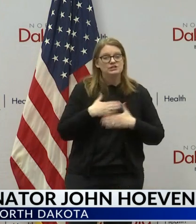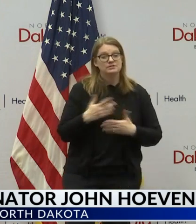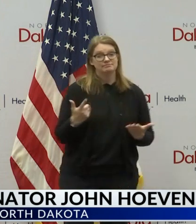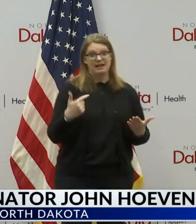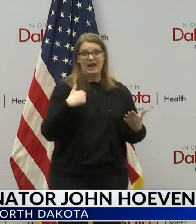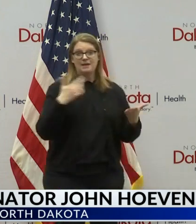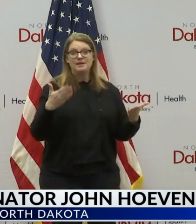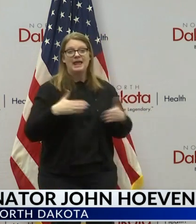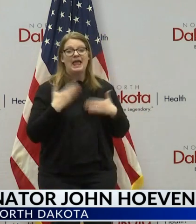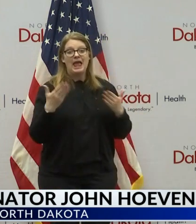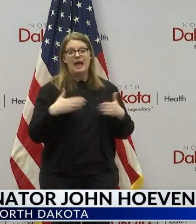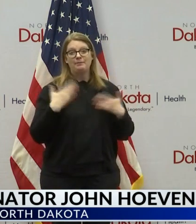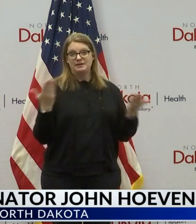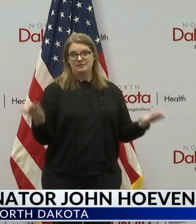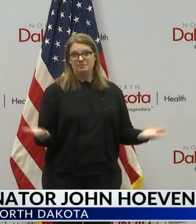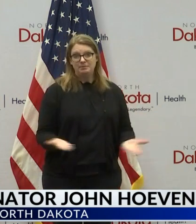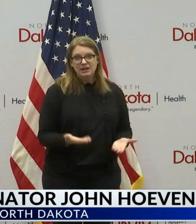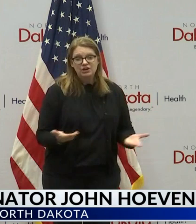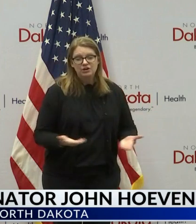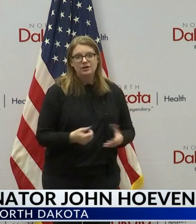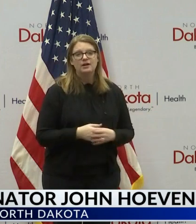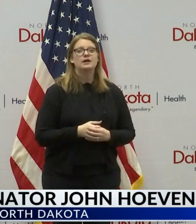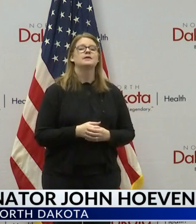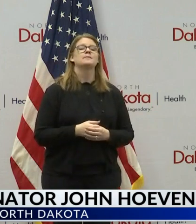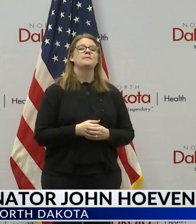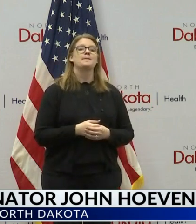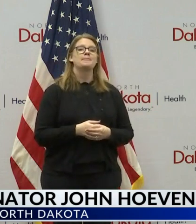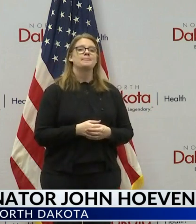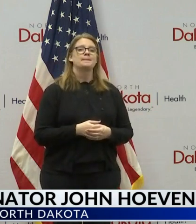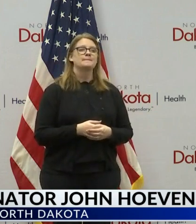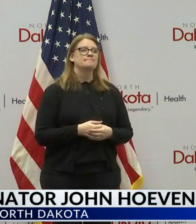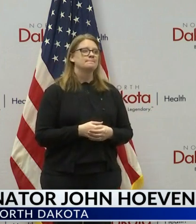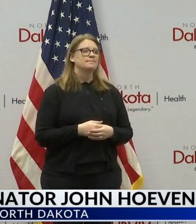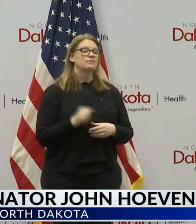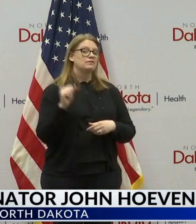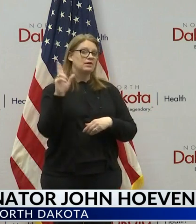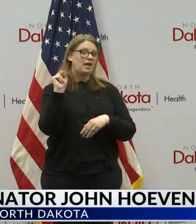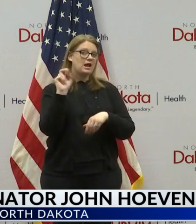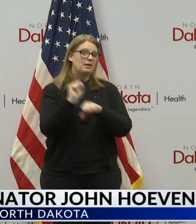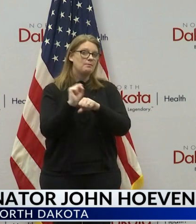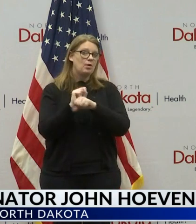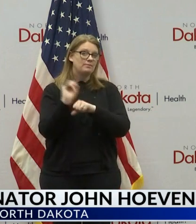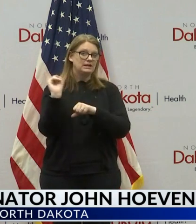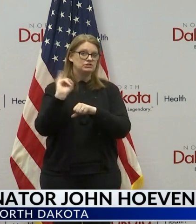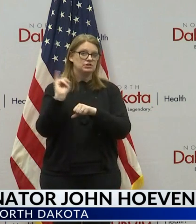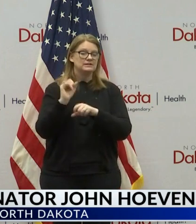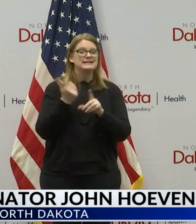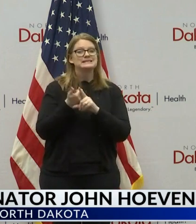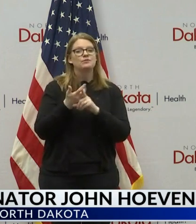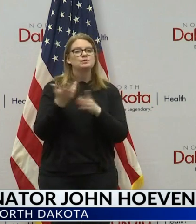MANY WAYS AND IS GREATLY APPRECIATED.